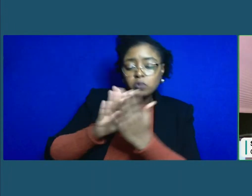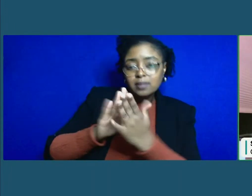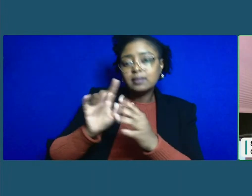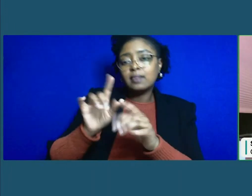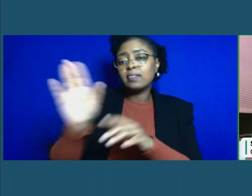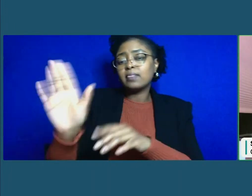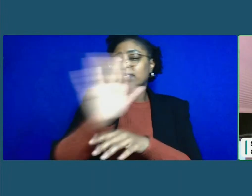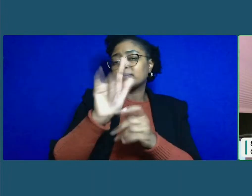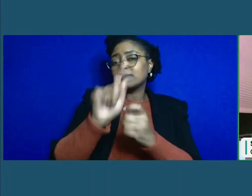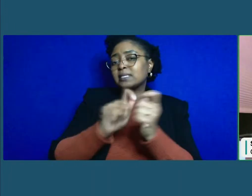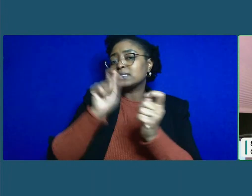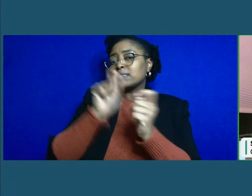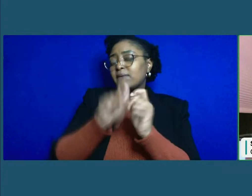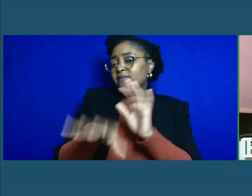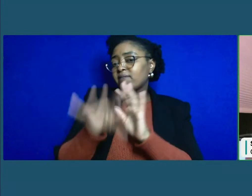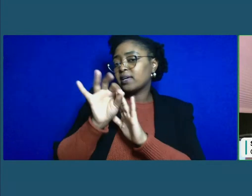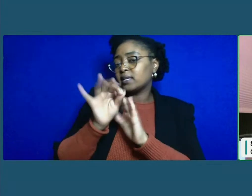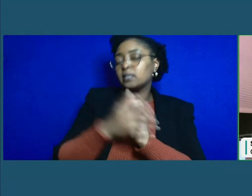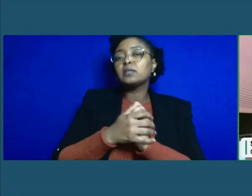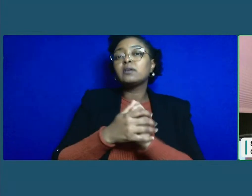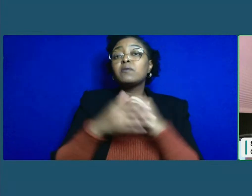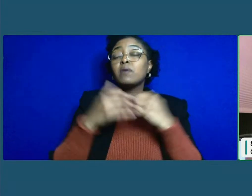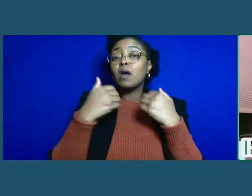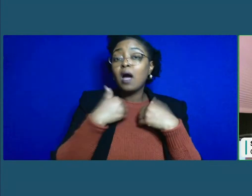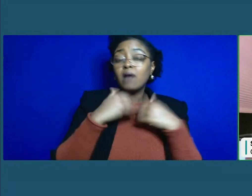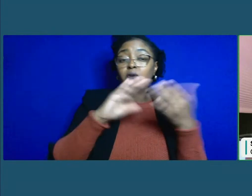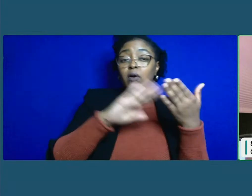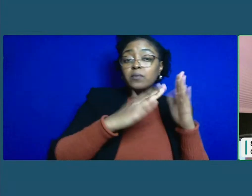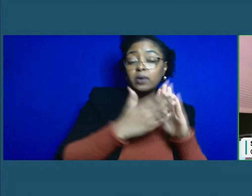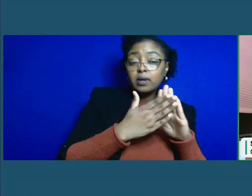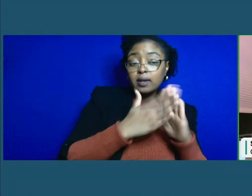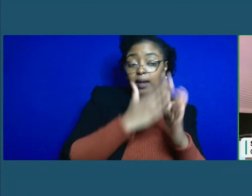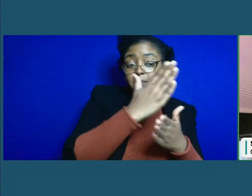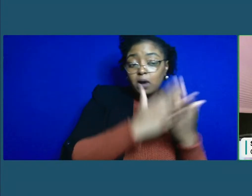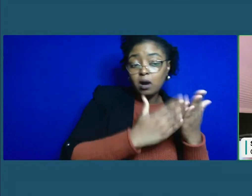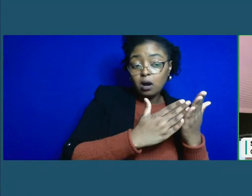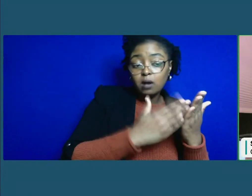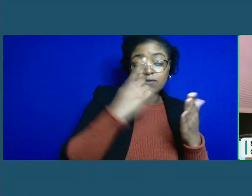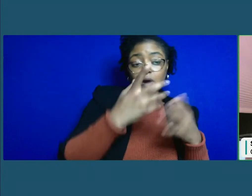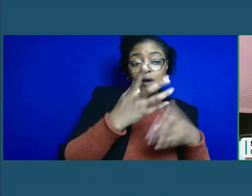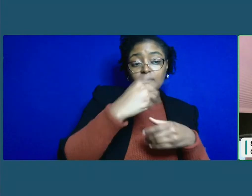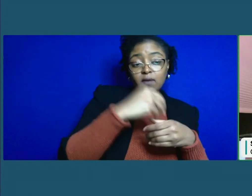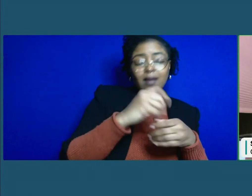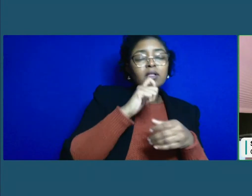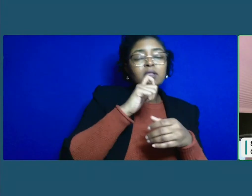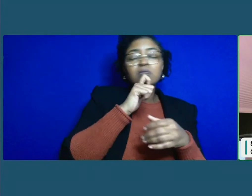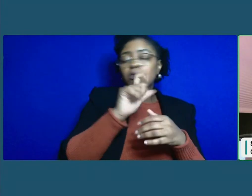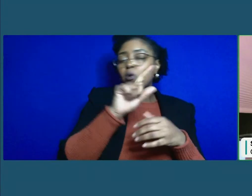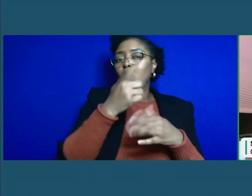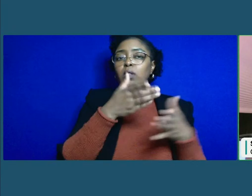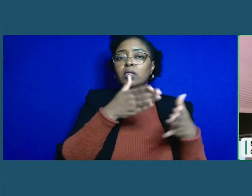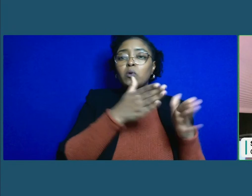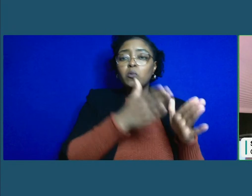findings and recommendations there in So while we had the community conversations